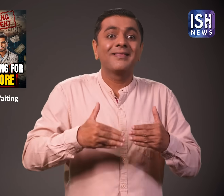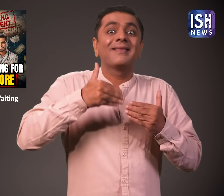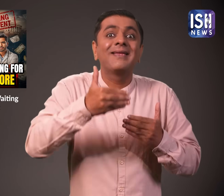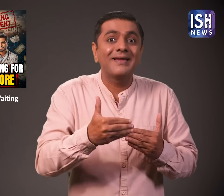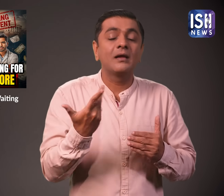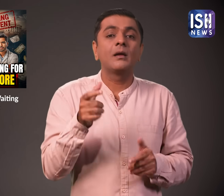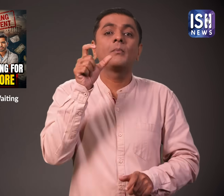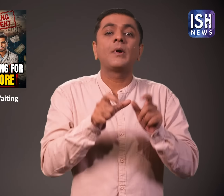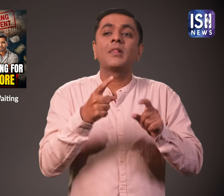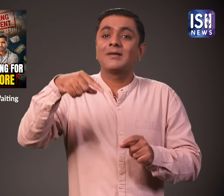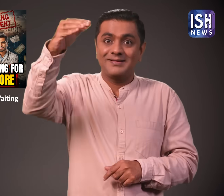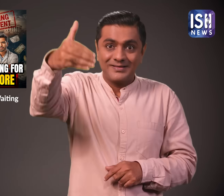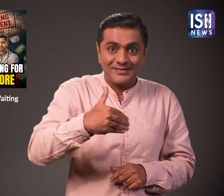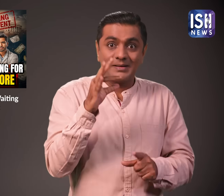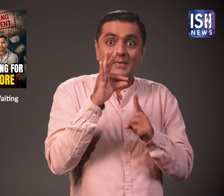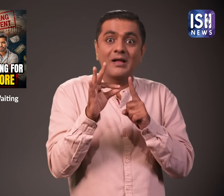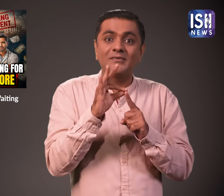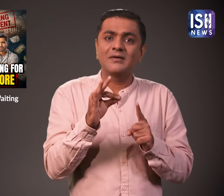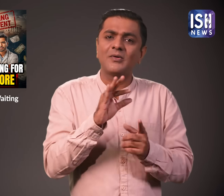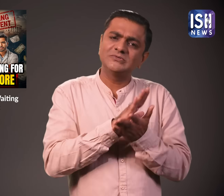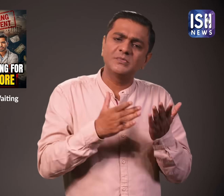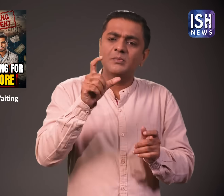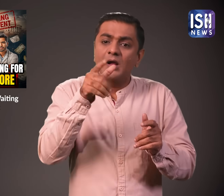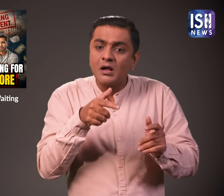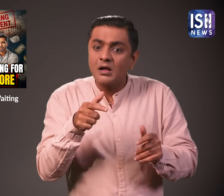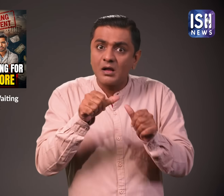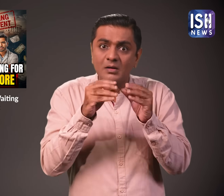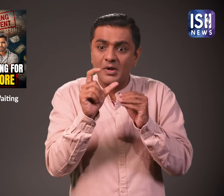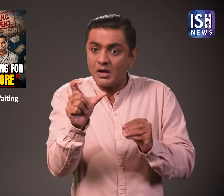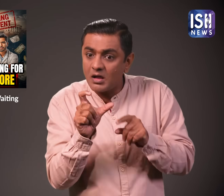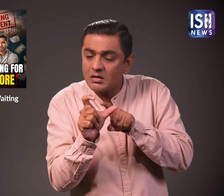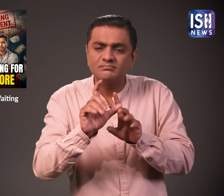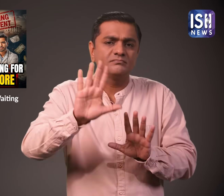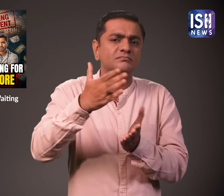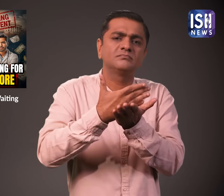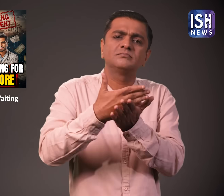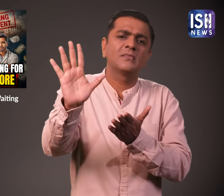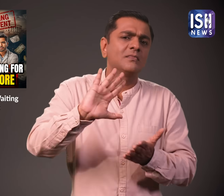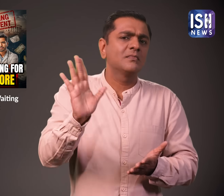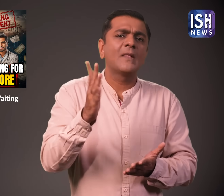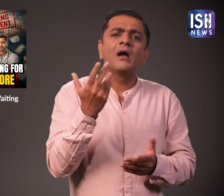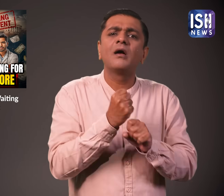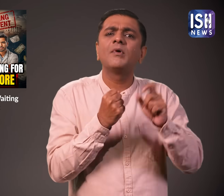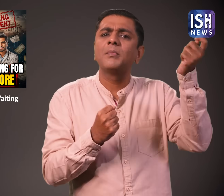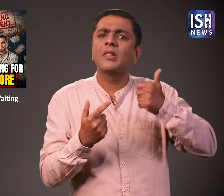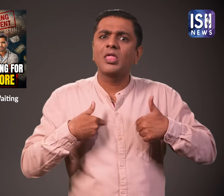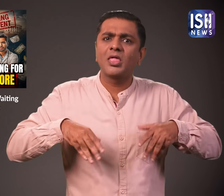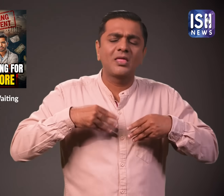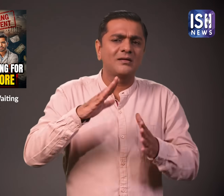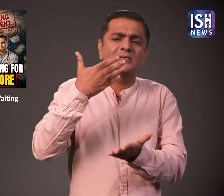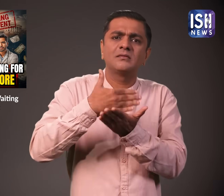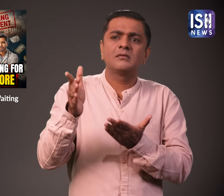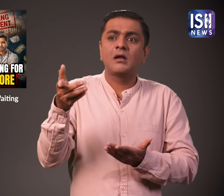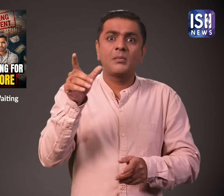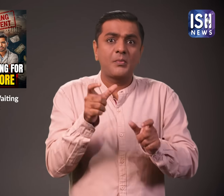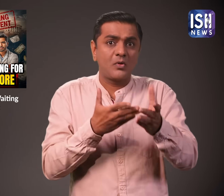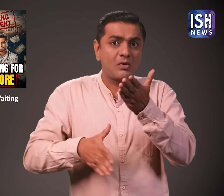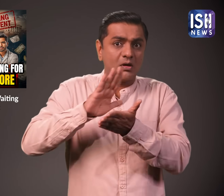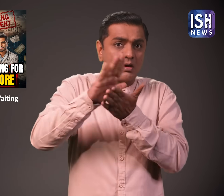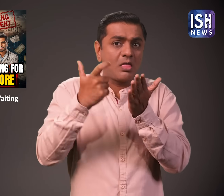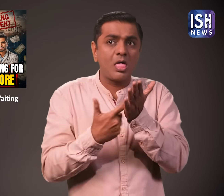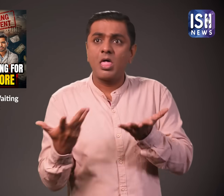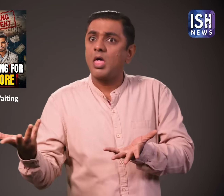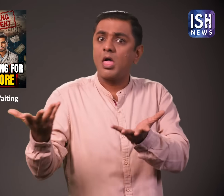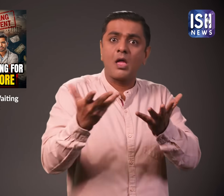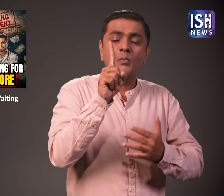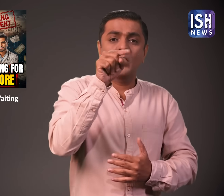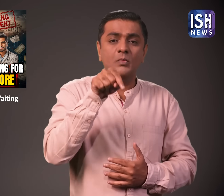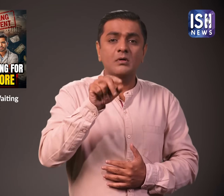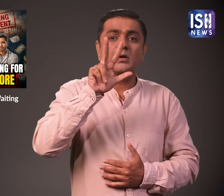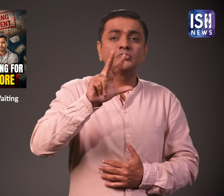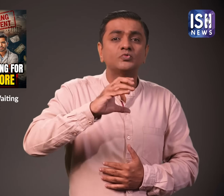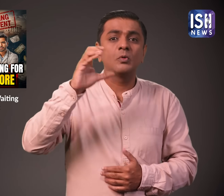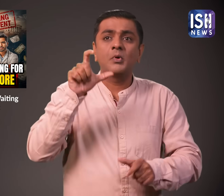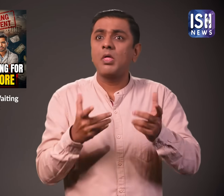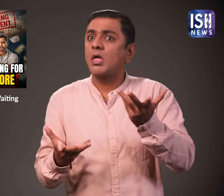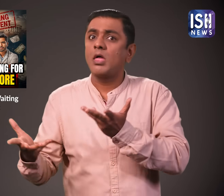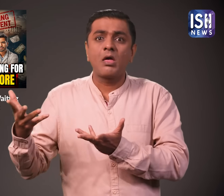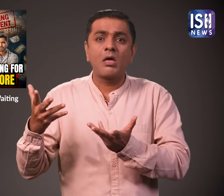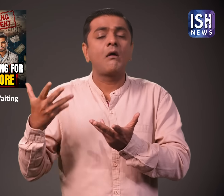Now, around 1.8 crore people seeking treatment under the scheme are being denied due to unpaid dues